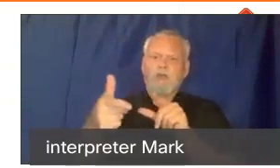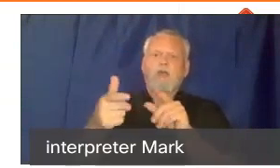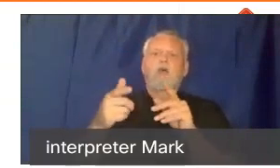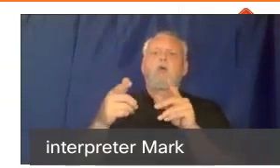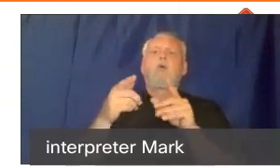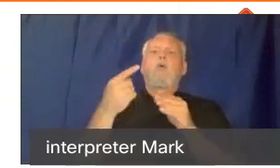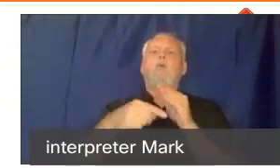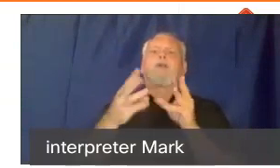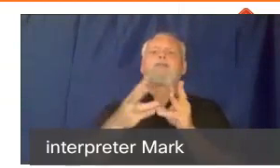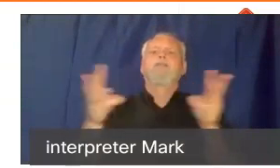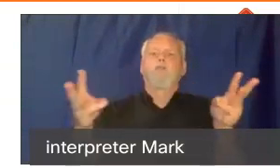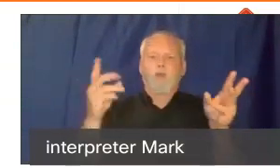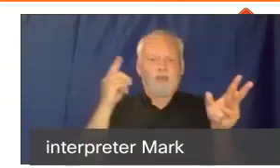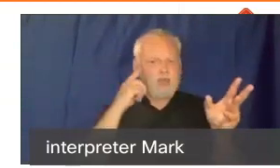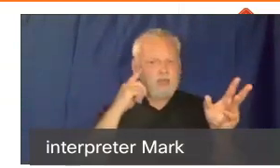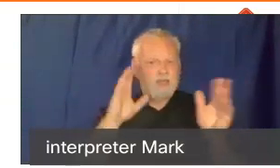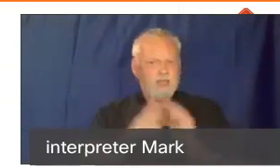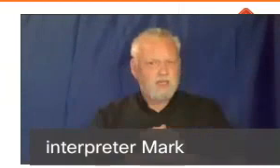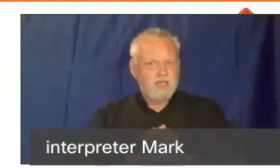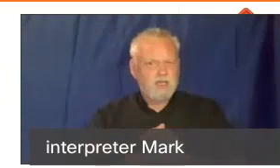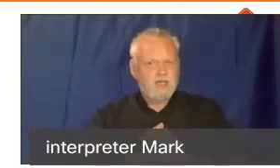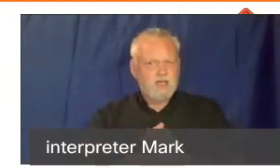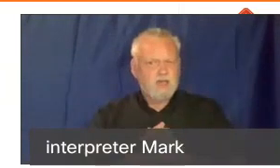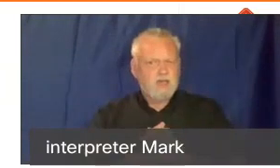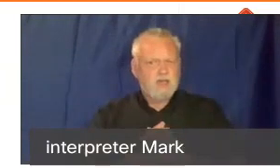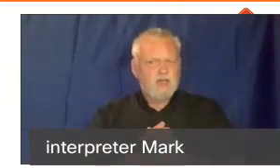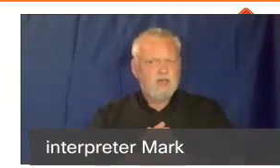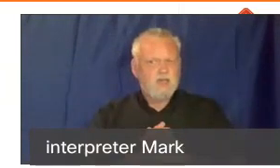So, I think you might ask questions.